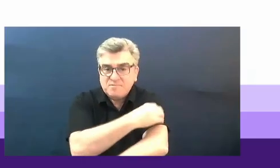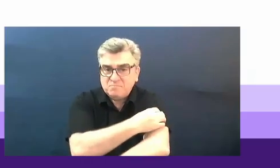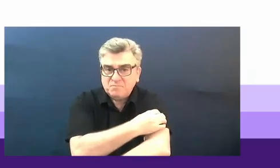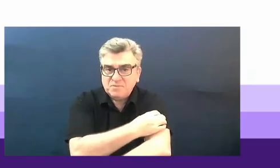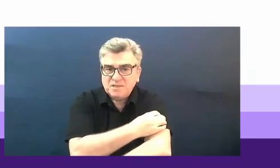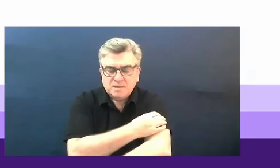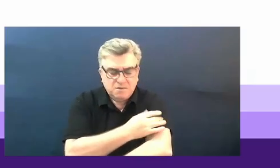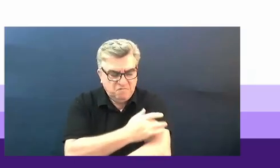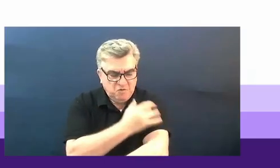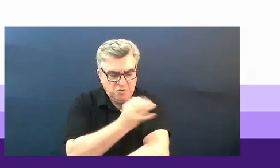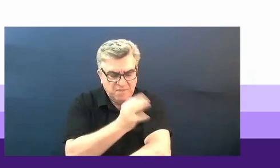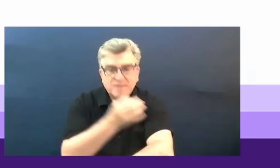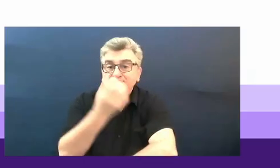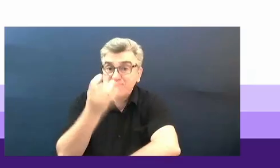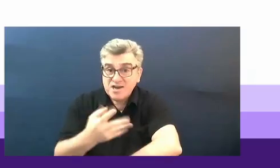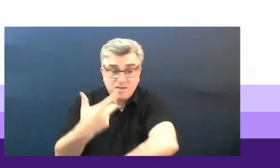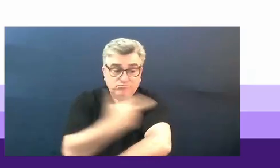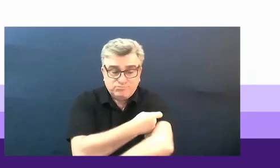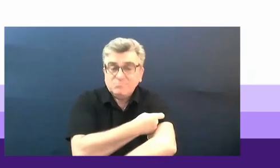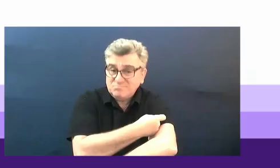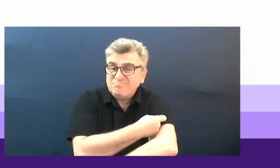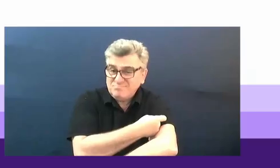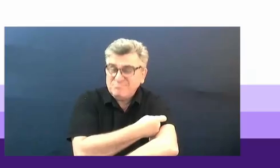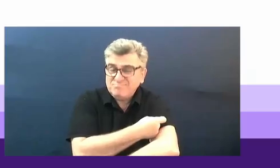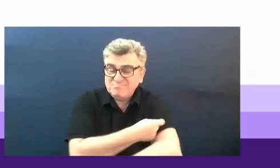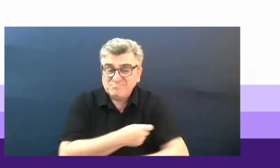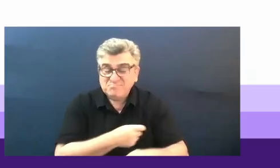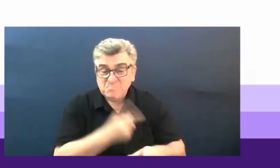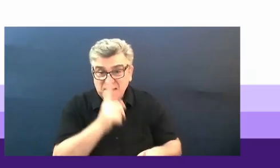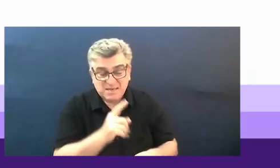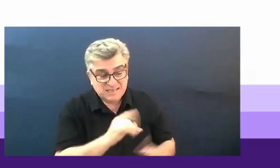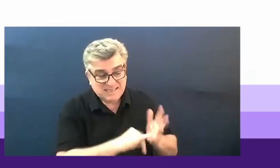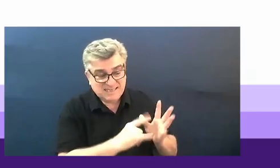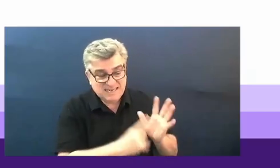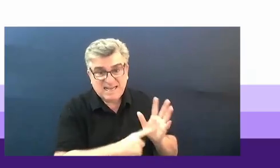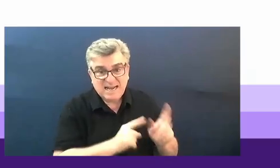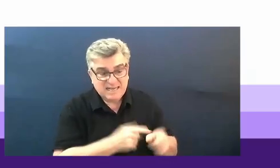was comfortable with this approach, she decided when she was ready to have an immunization. She